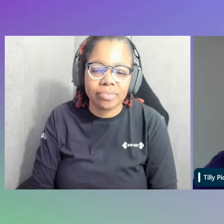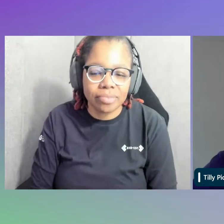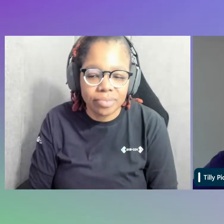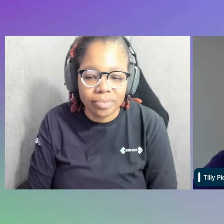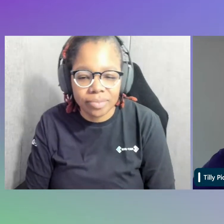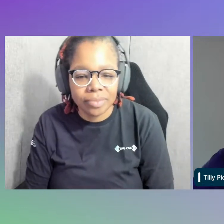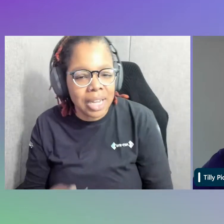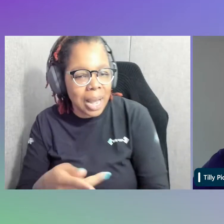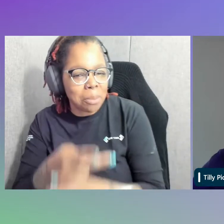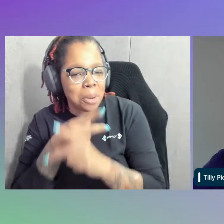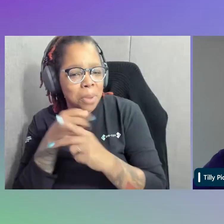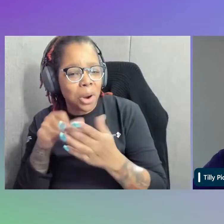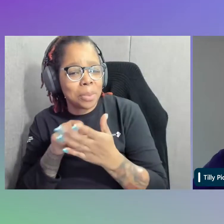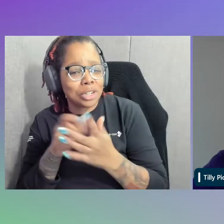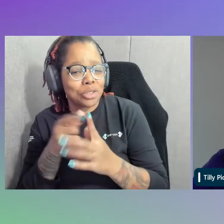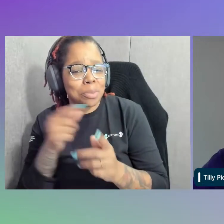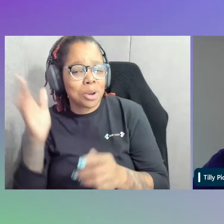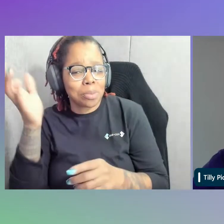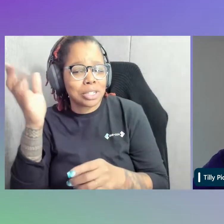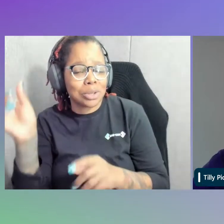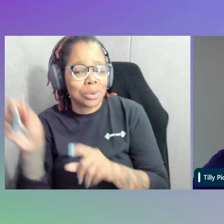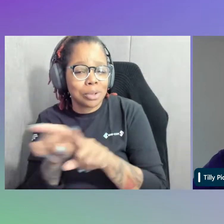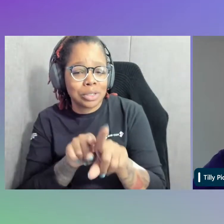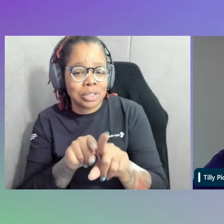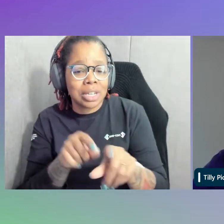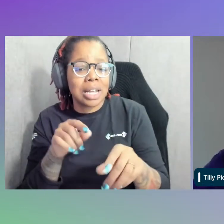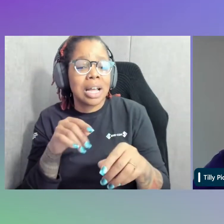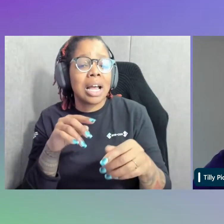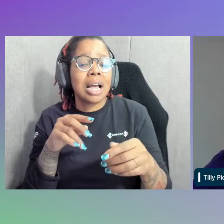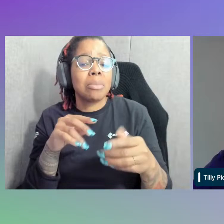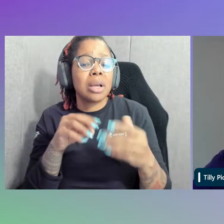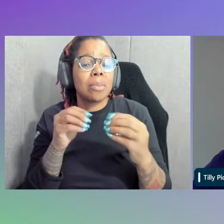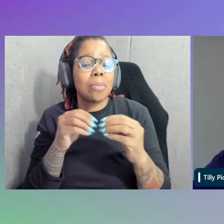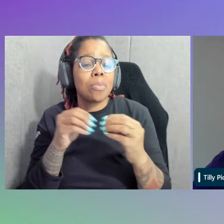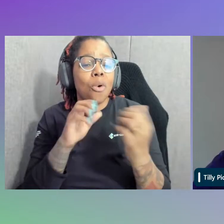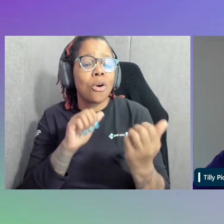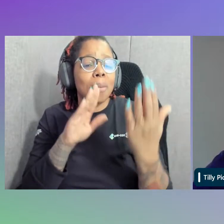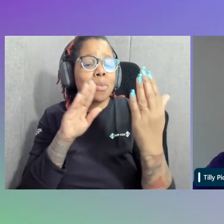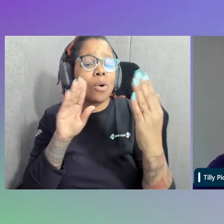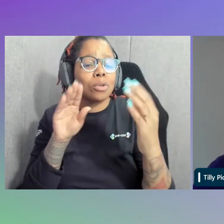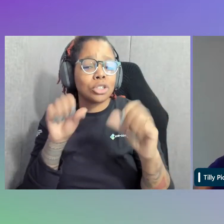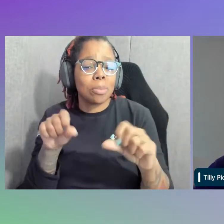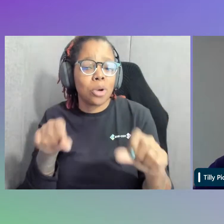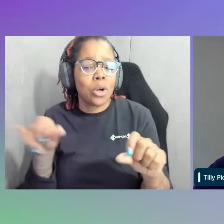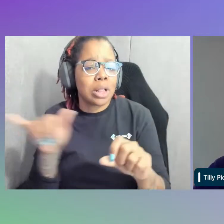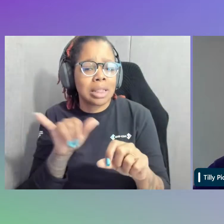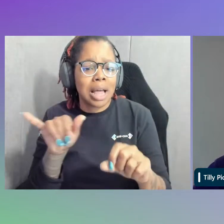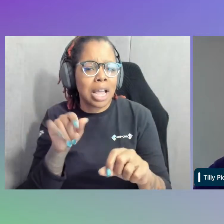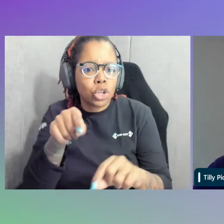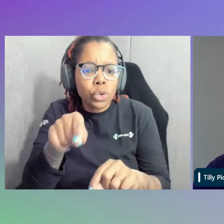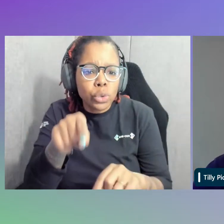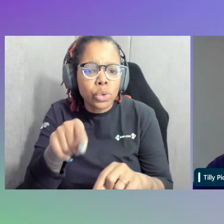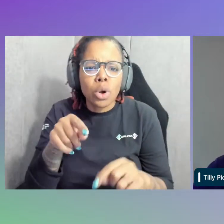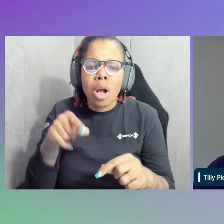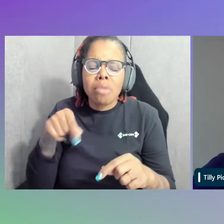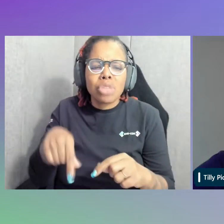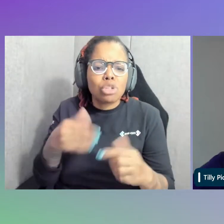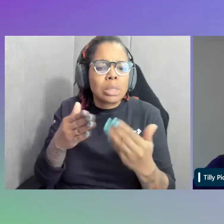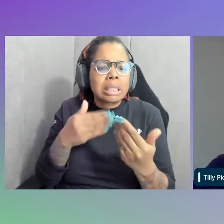from your presentation. Also, make it approach light, easy to understand. You made this so